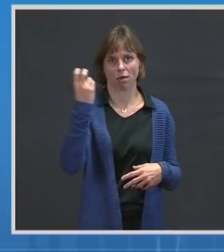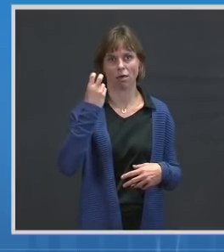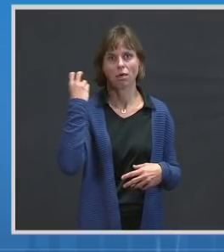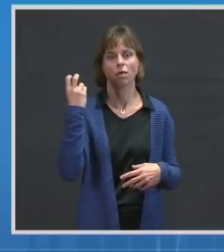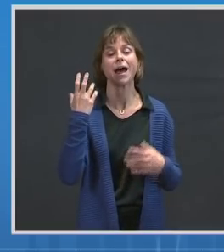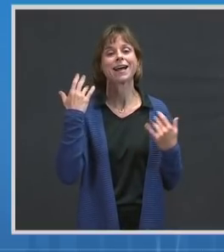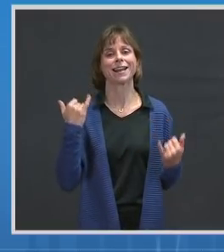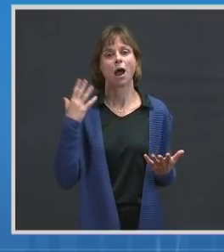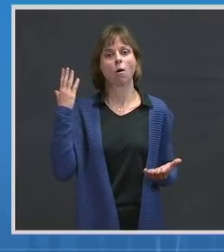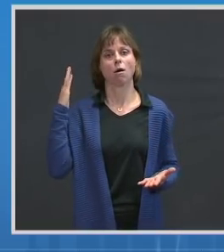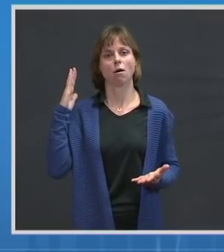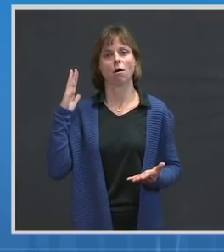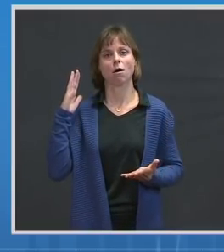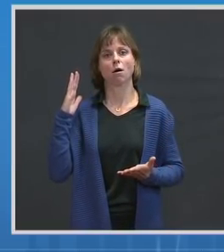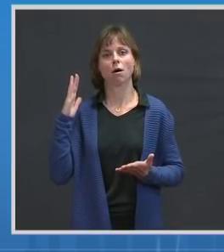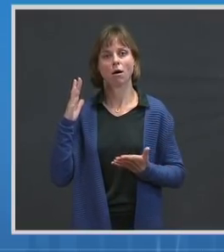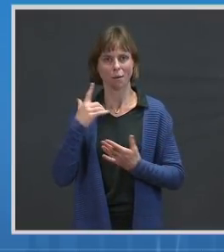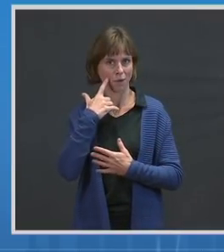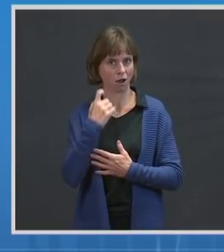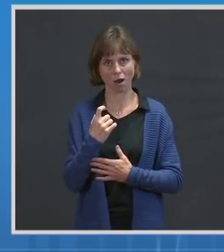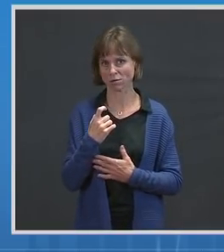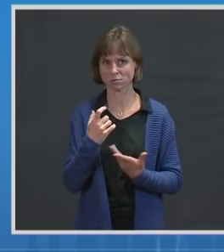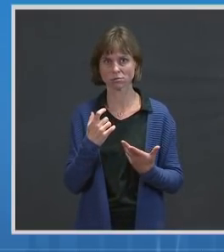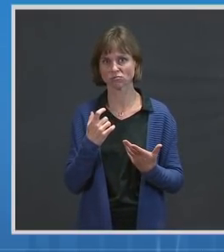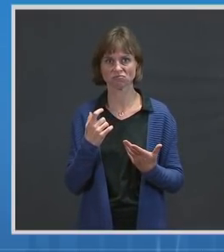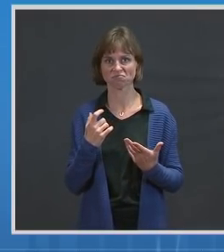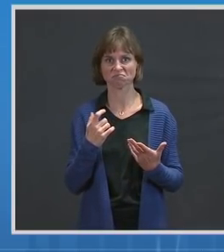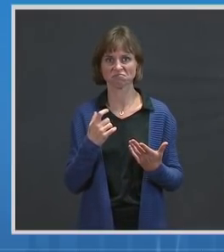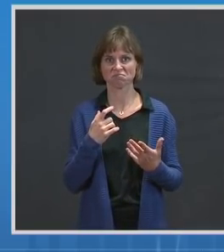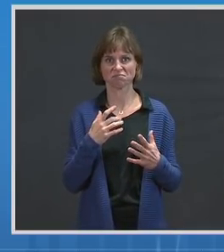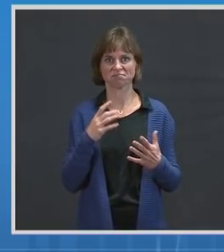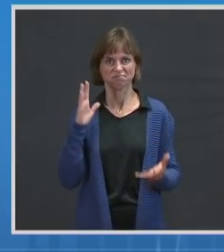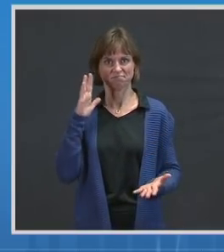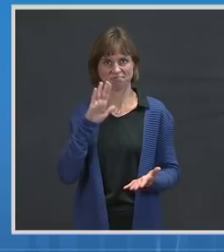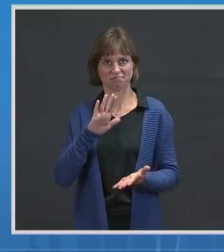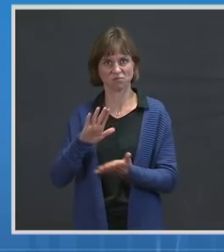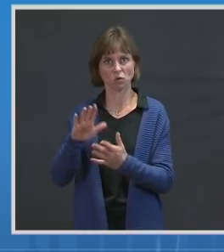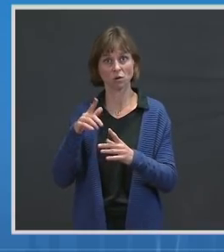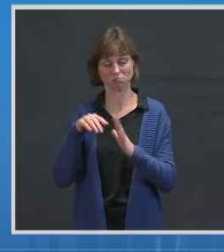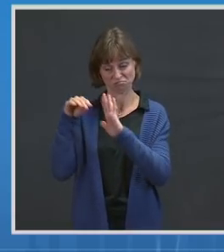So I would articulate really loudly that if you're relying on our current level of vaccination